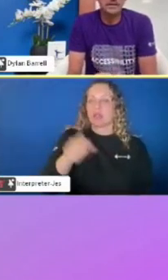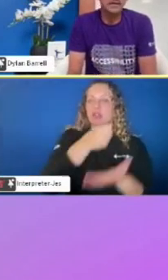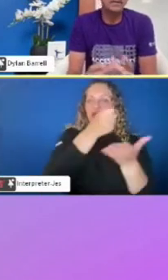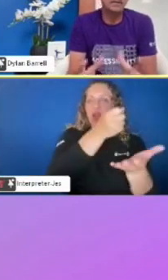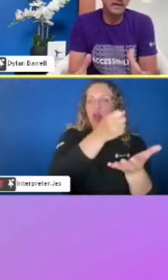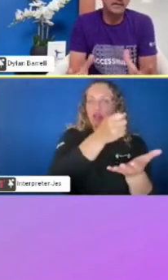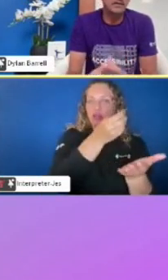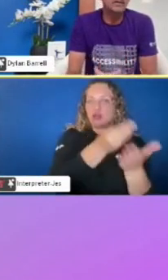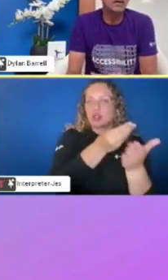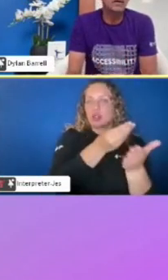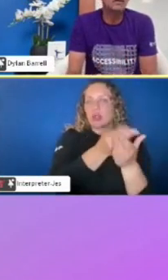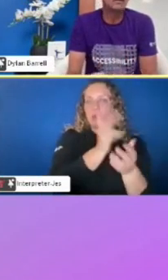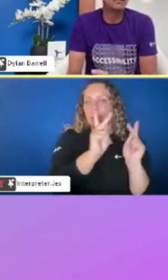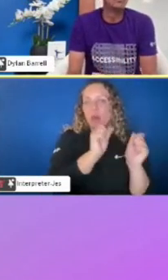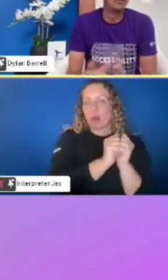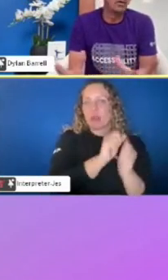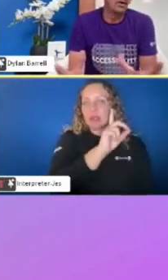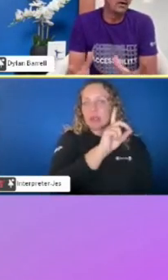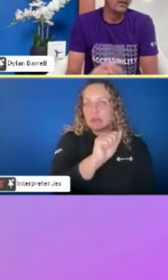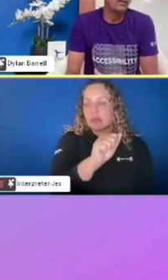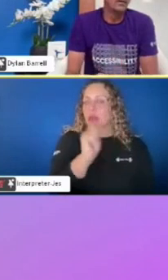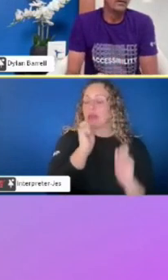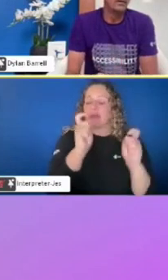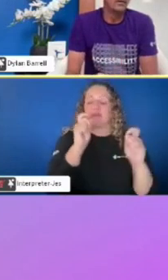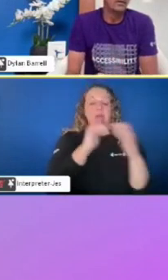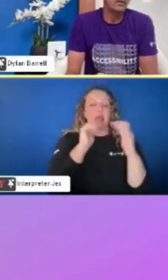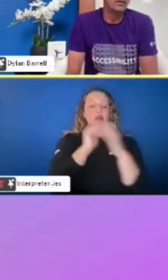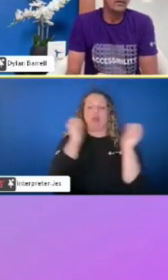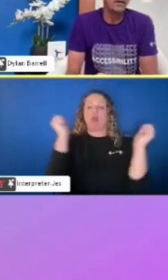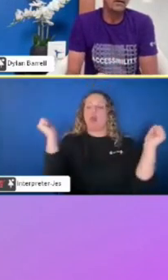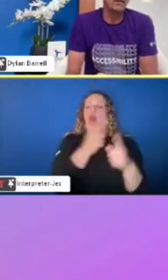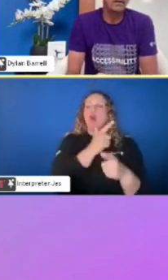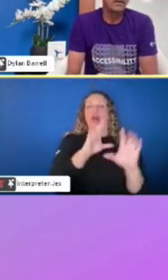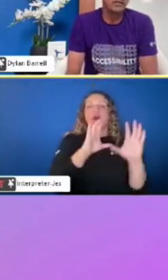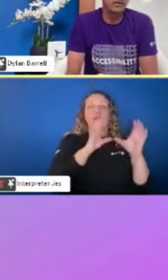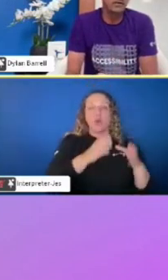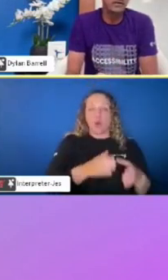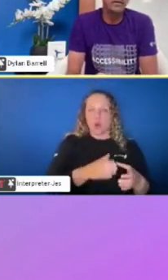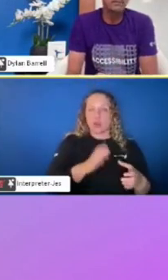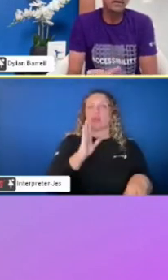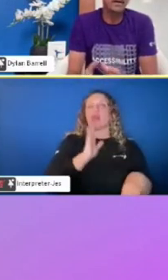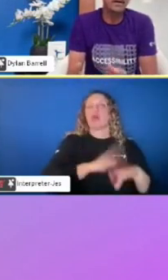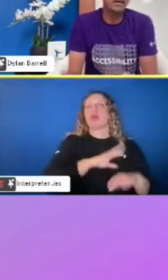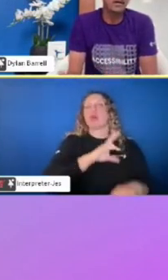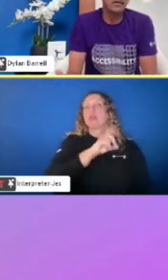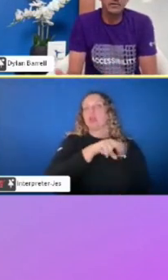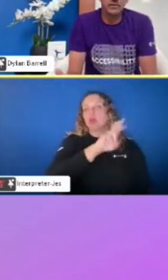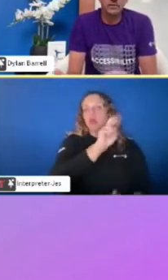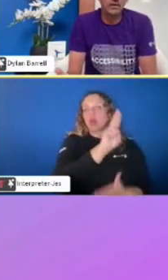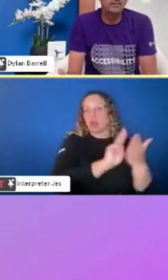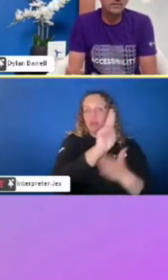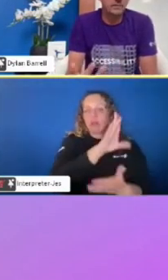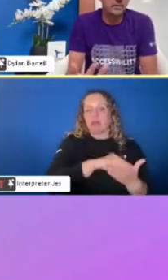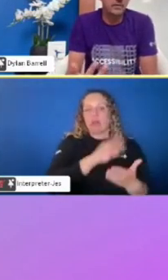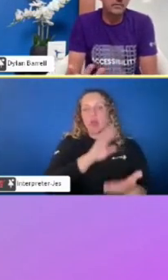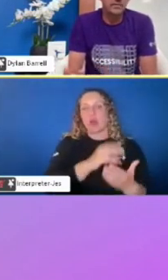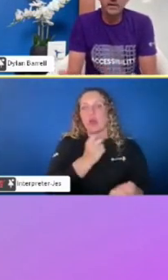It gives them access to all of the courses on Deque university. They can learn to do comprehensive audits,